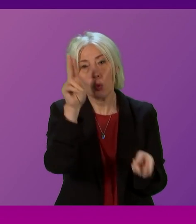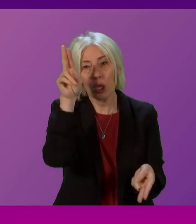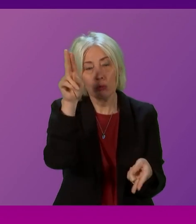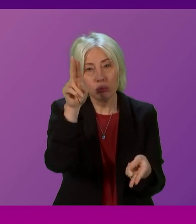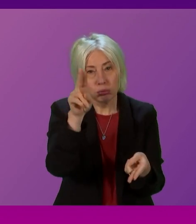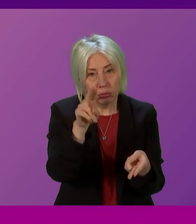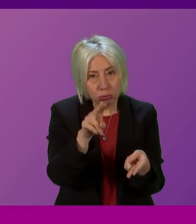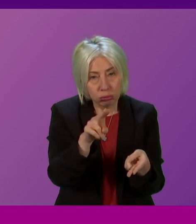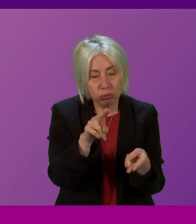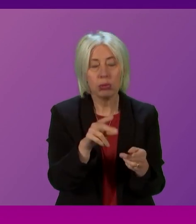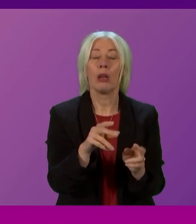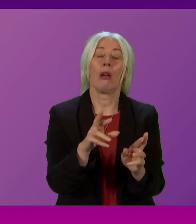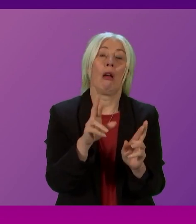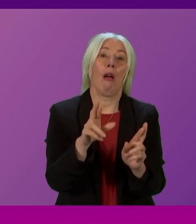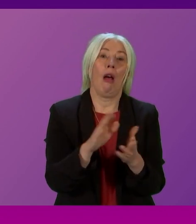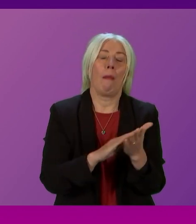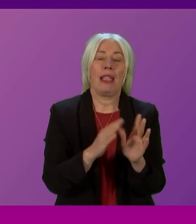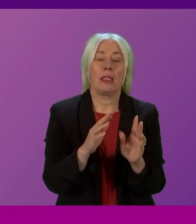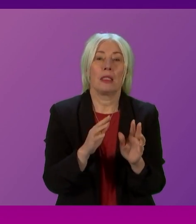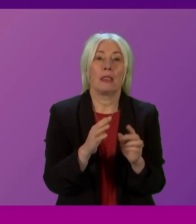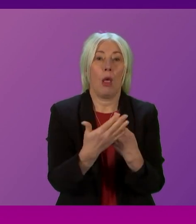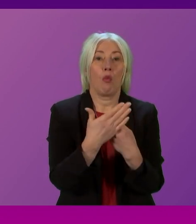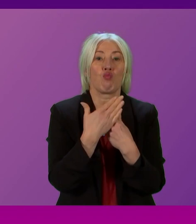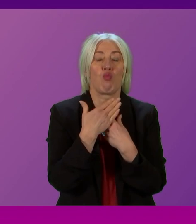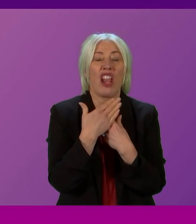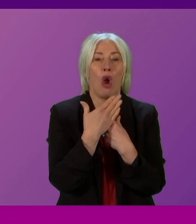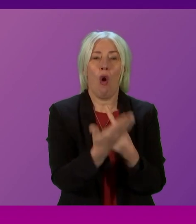significantly, and that will start to reduce some of that pressure on our hospitals, although